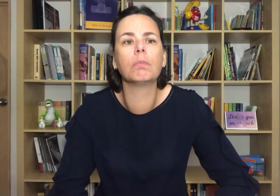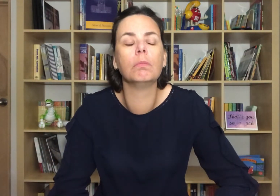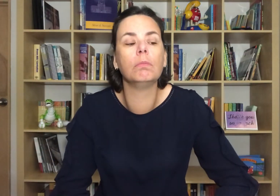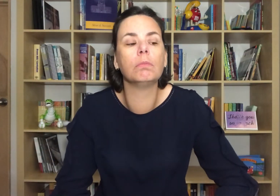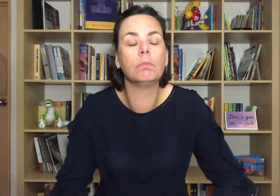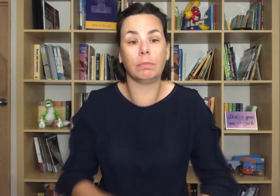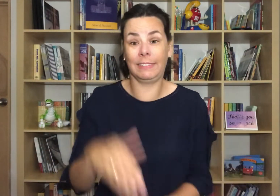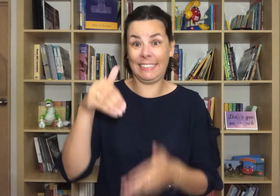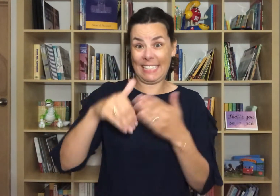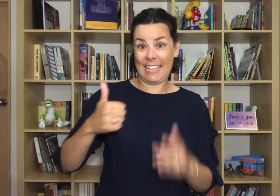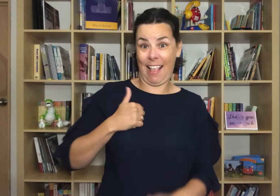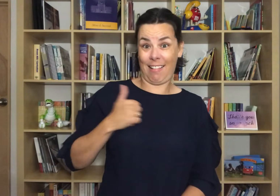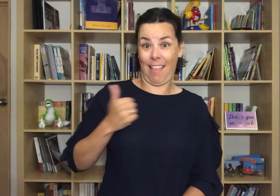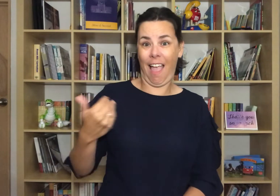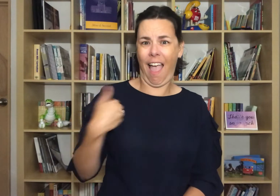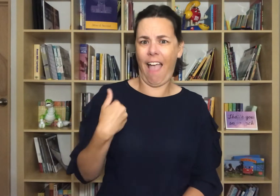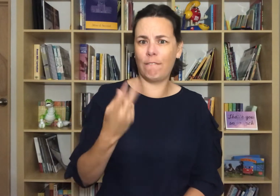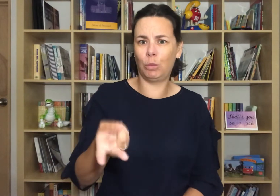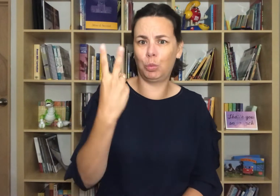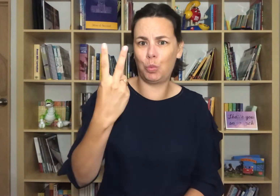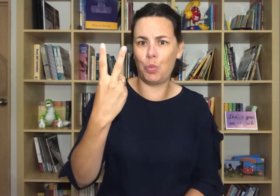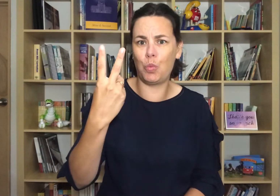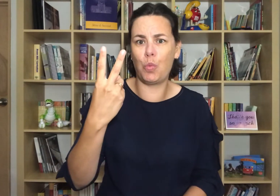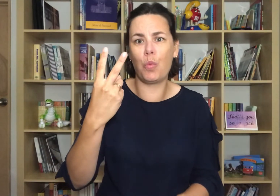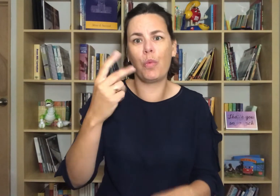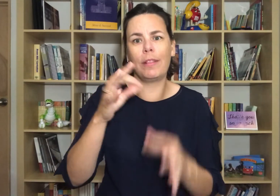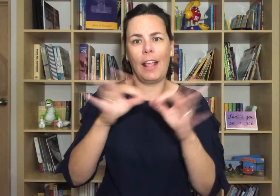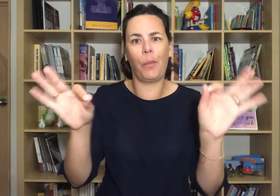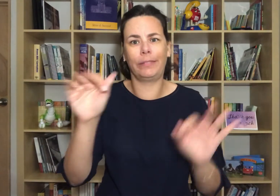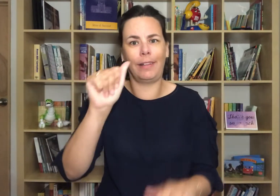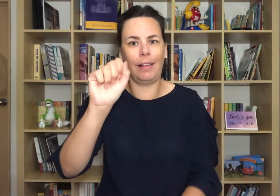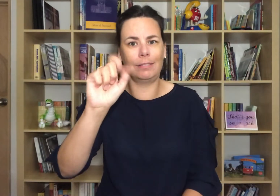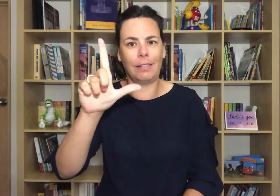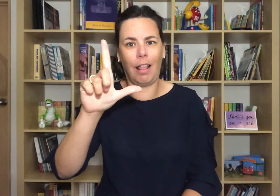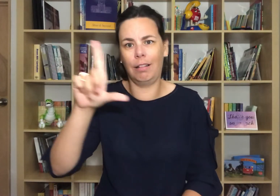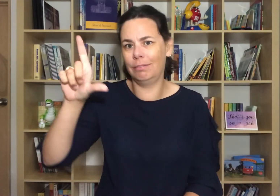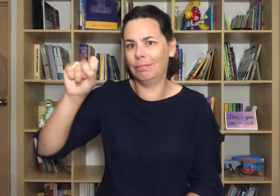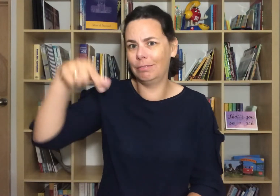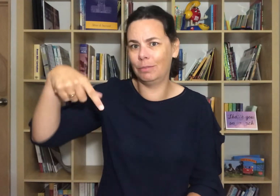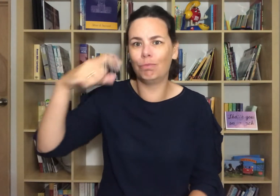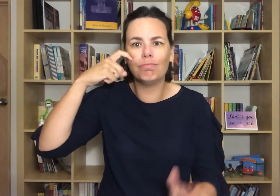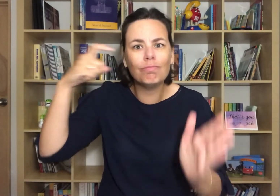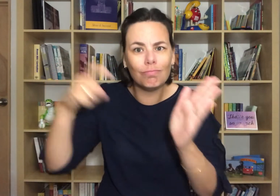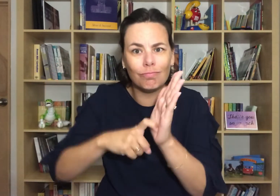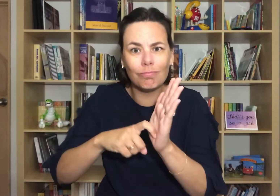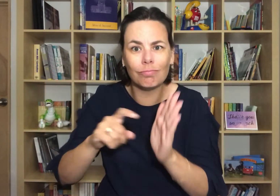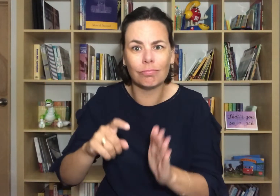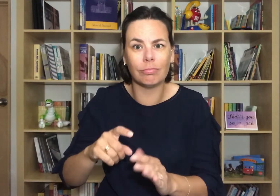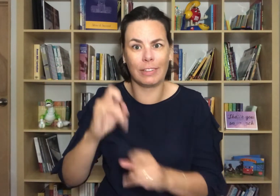In Canada, two sign languages are commonly used; ASL and Langues des Signes Québécois (LSQ)